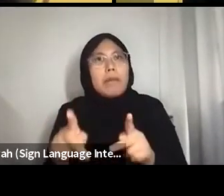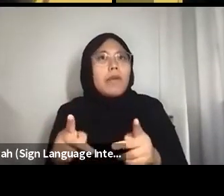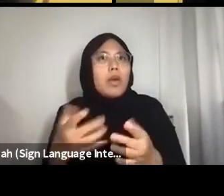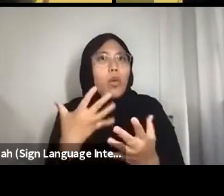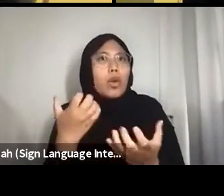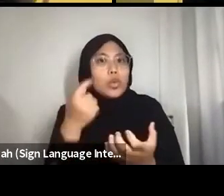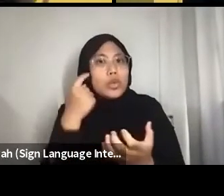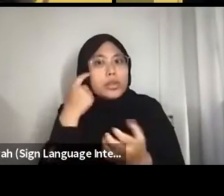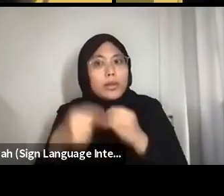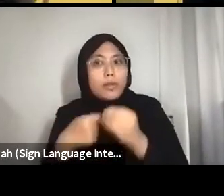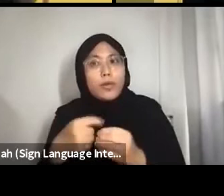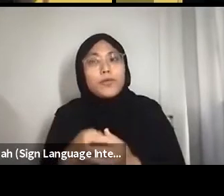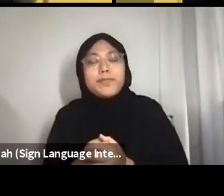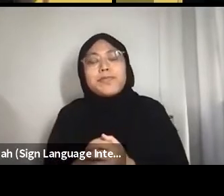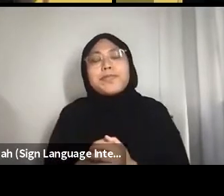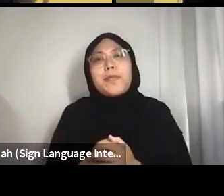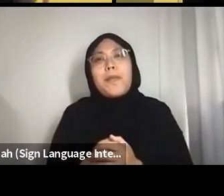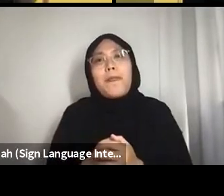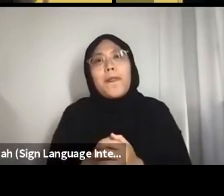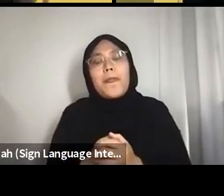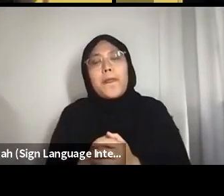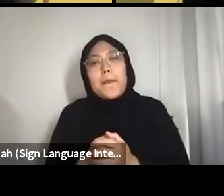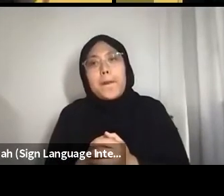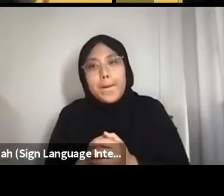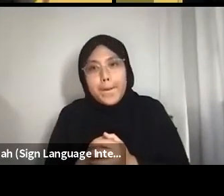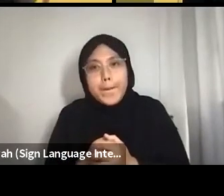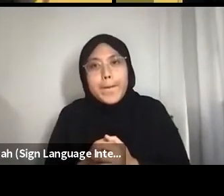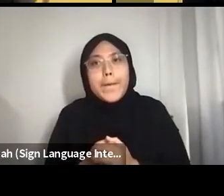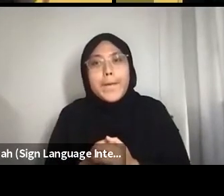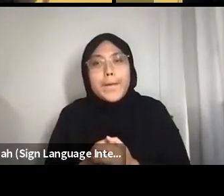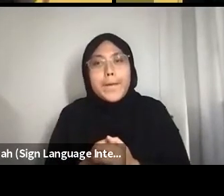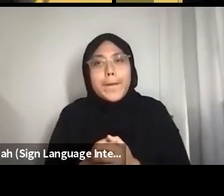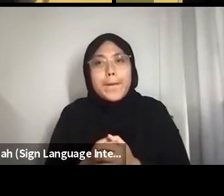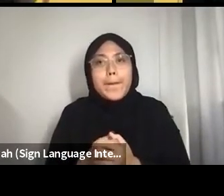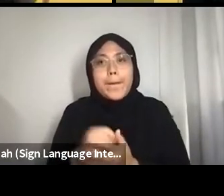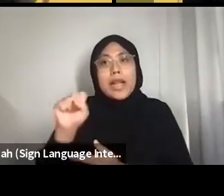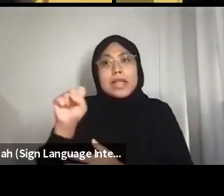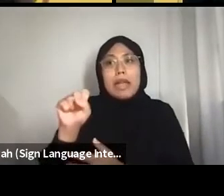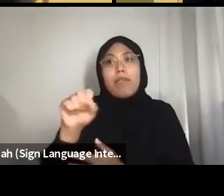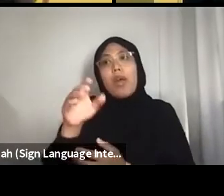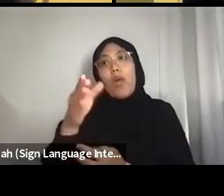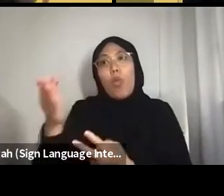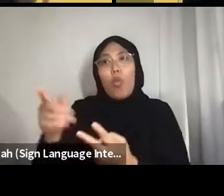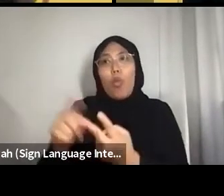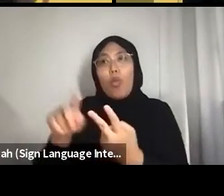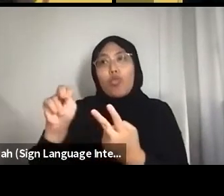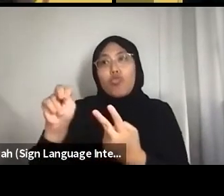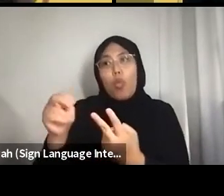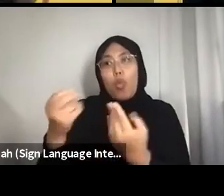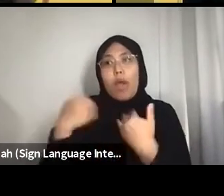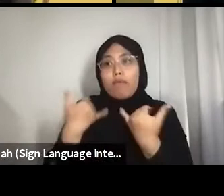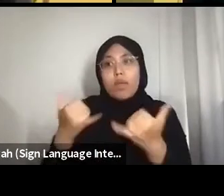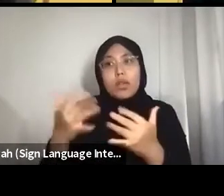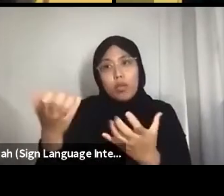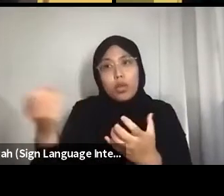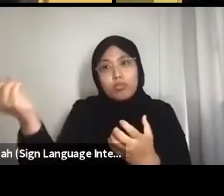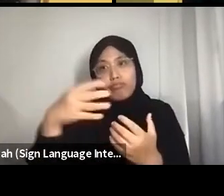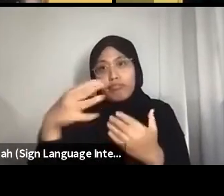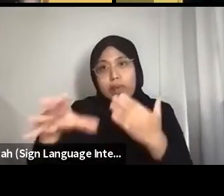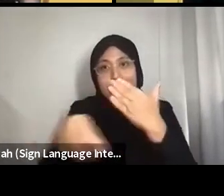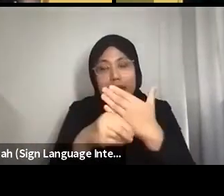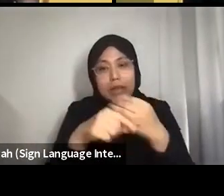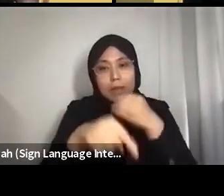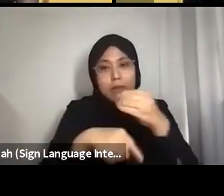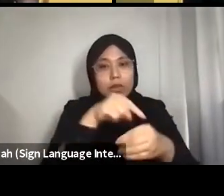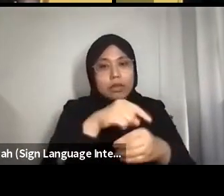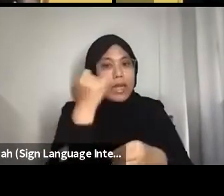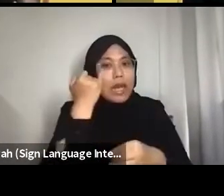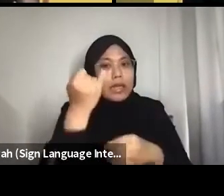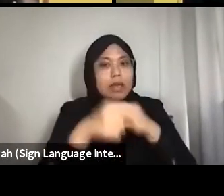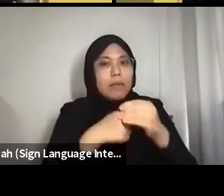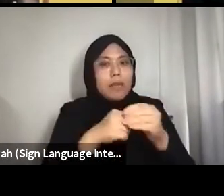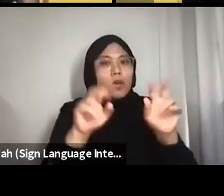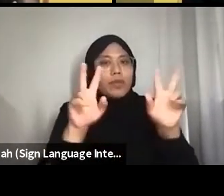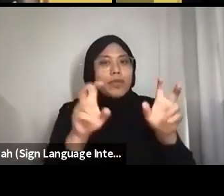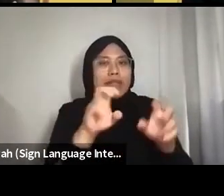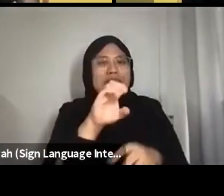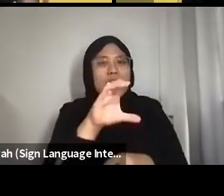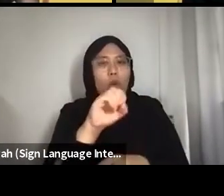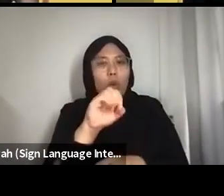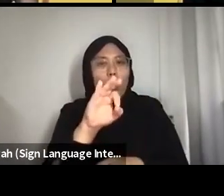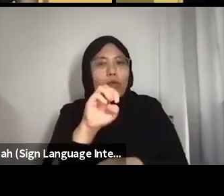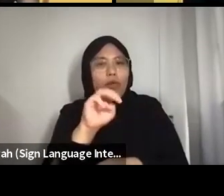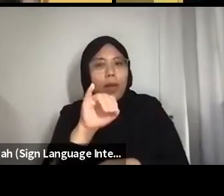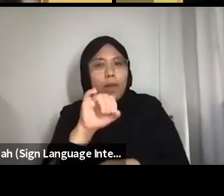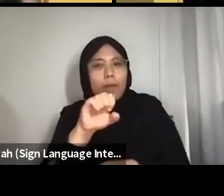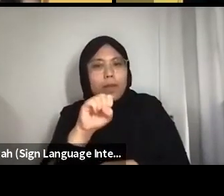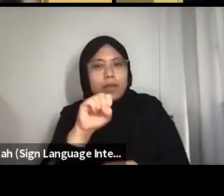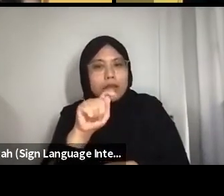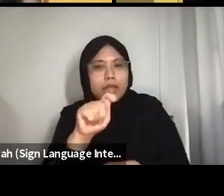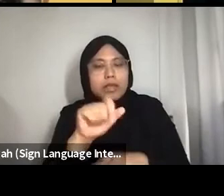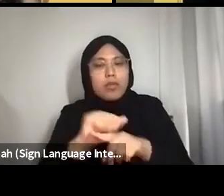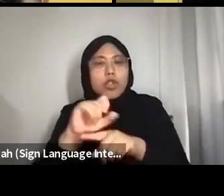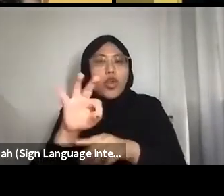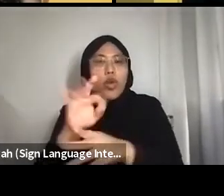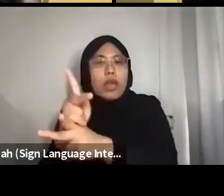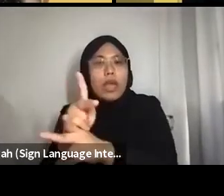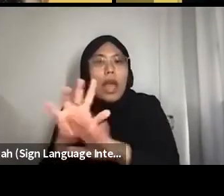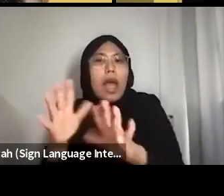Do Serina or nor have anything you would like to add about this idea of the ecofeminist practice of care, and how it might help the climate crisis?